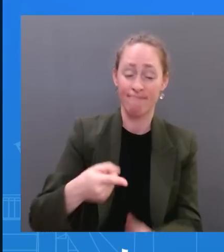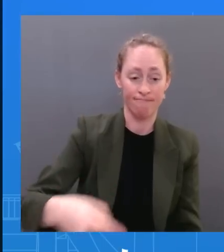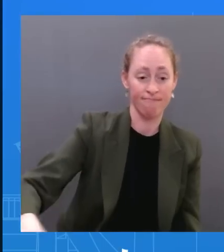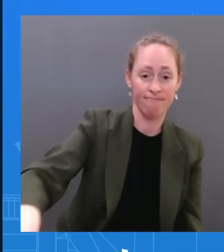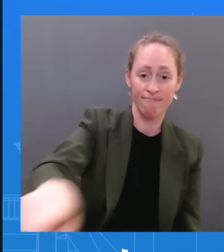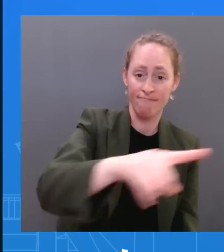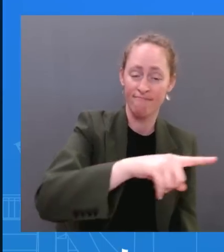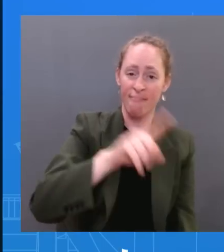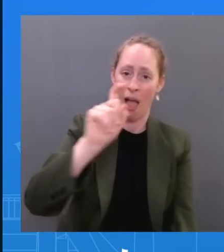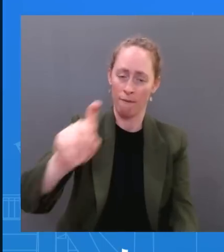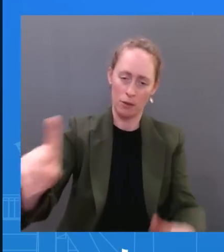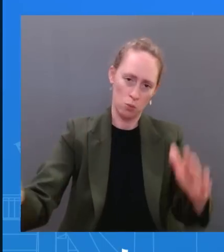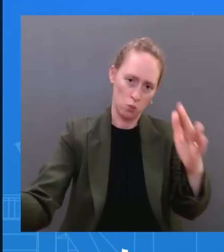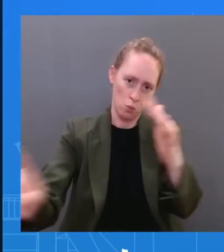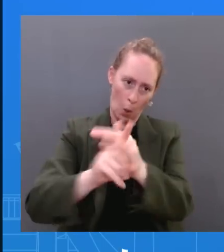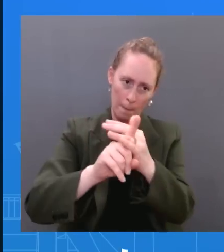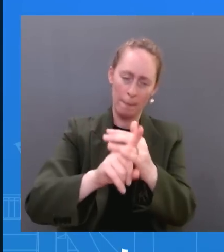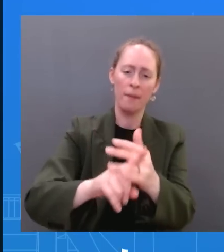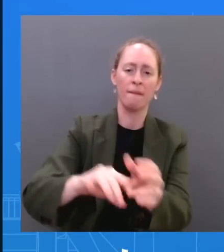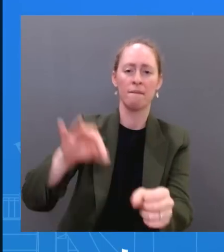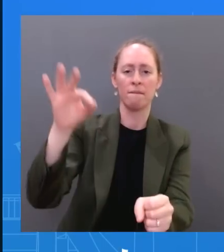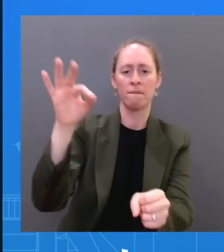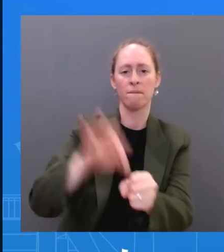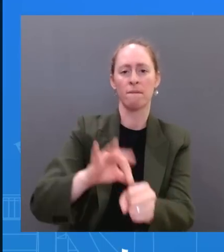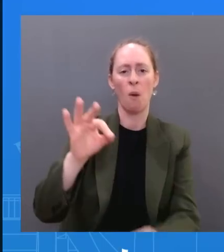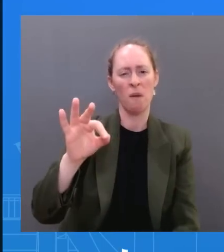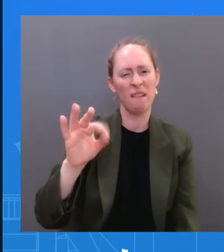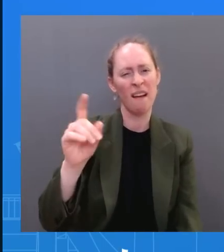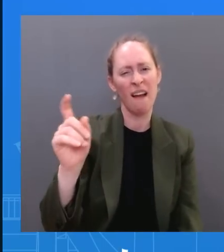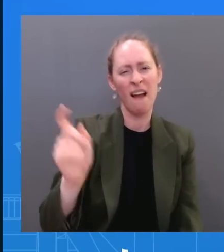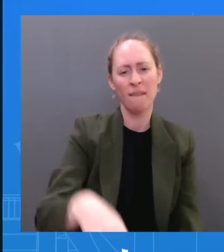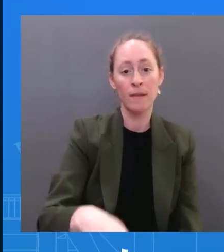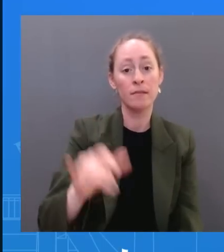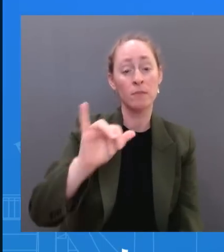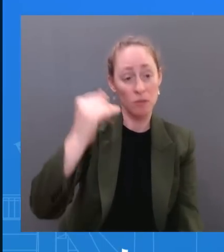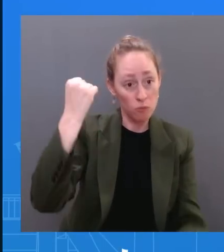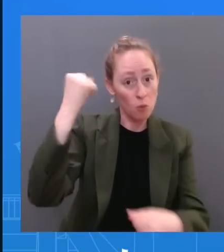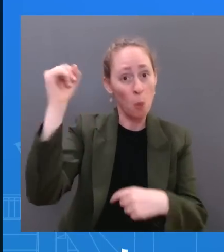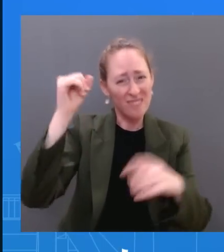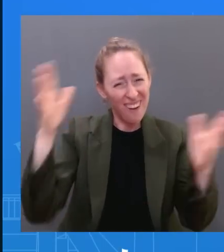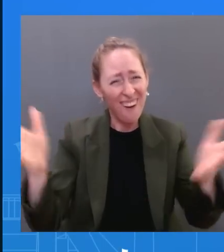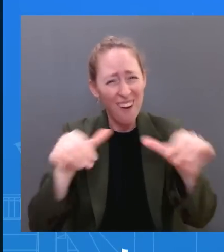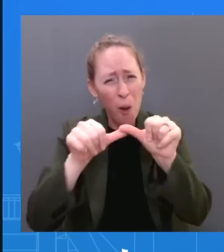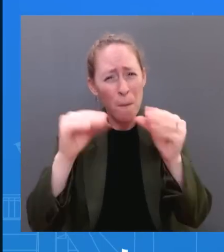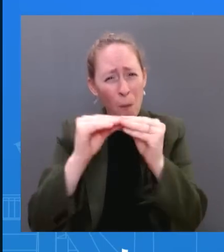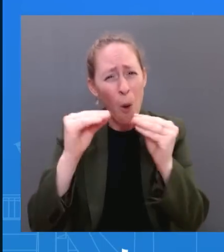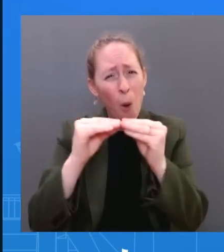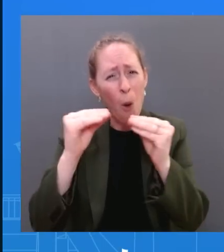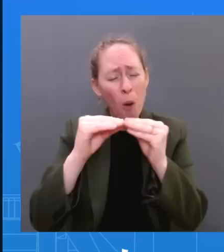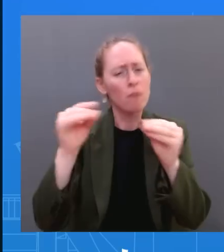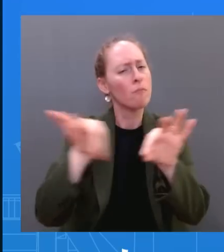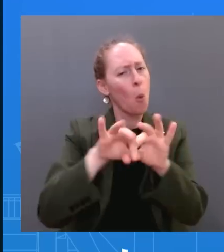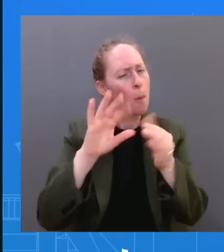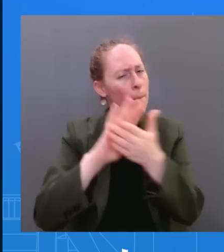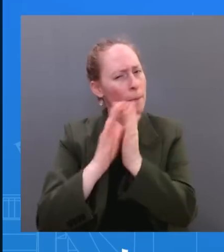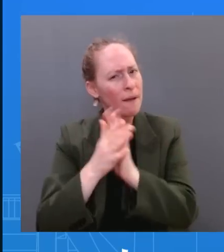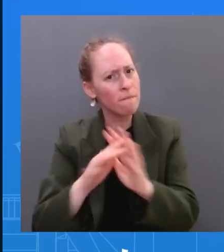"Keep protesting, protesting peacefully," but also make sure that you take action and ask Congress to take action.